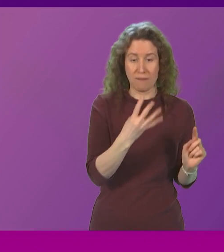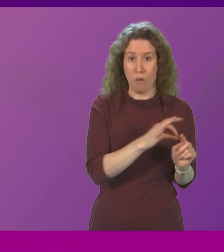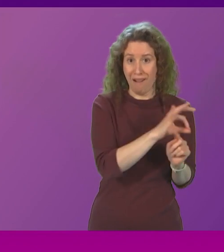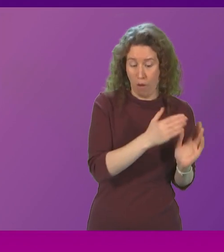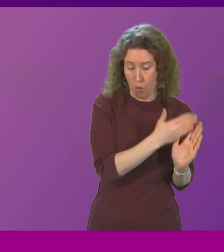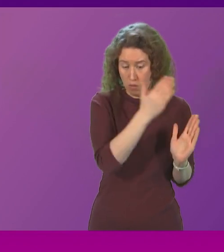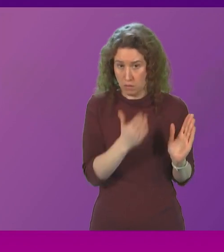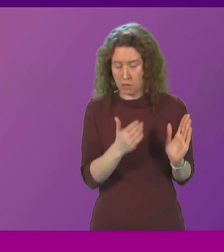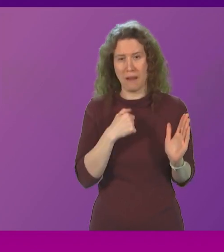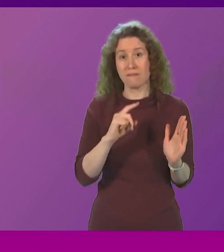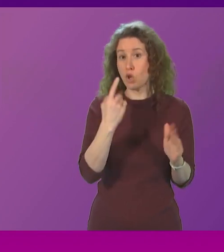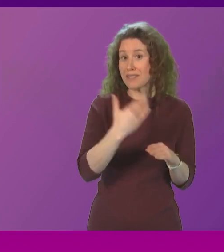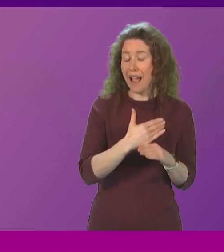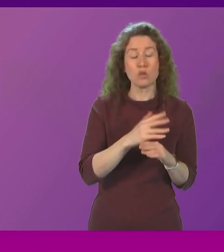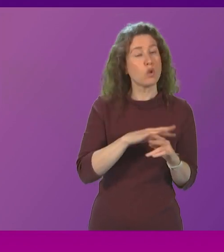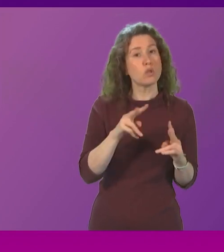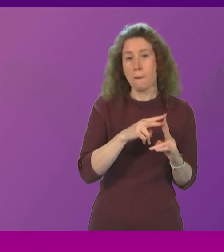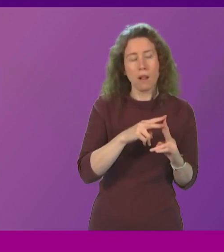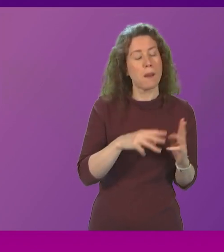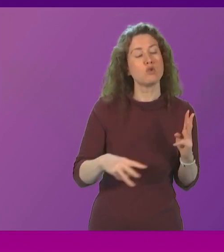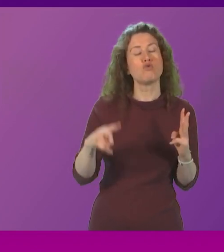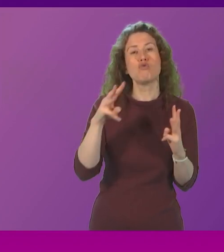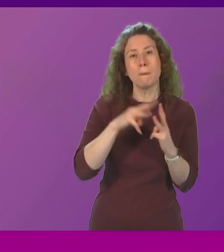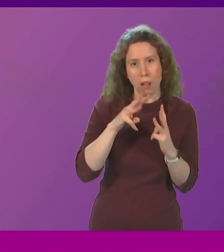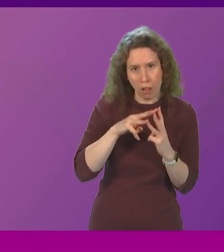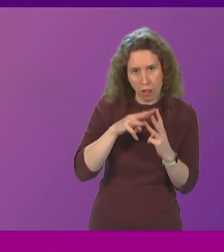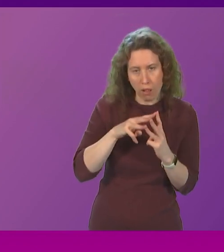of Session, has been not to double but to triple our fuel insecurity fund from £10